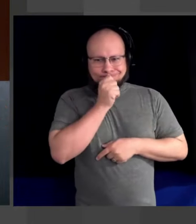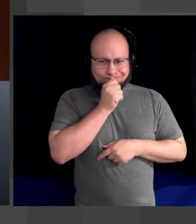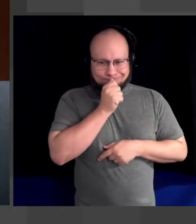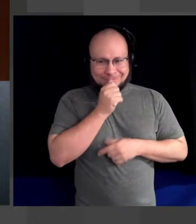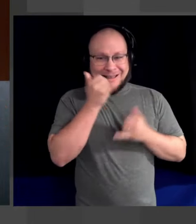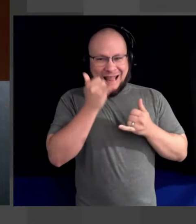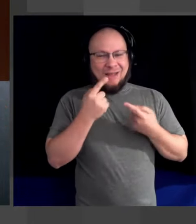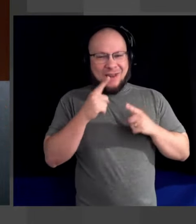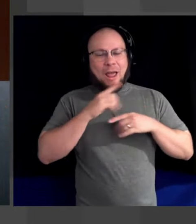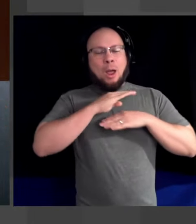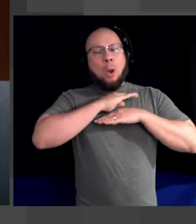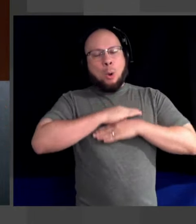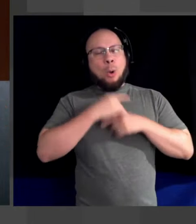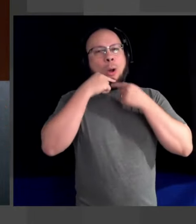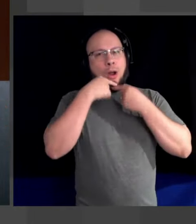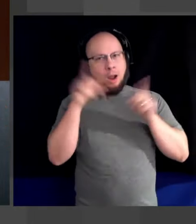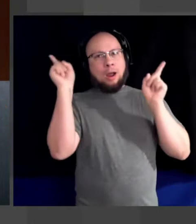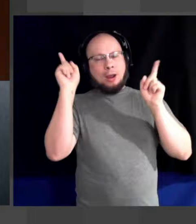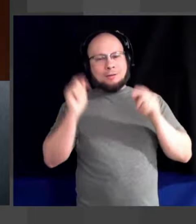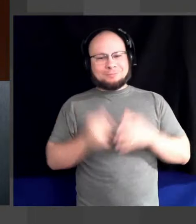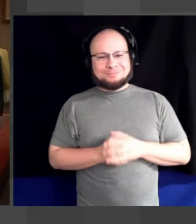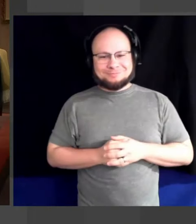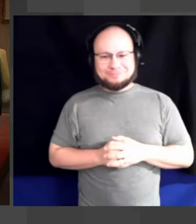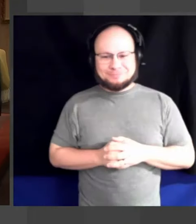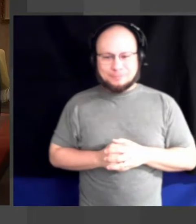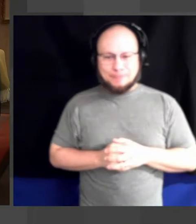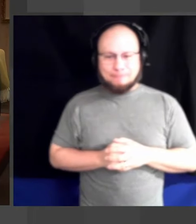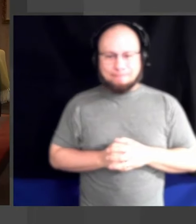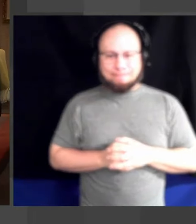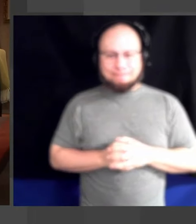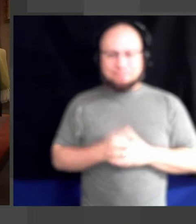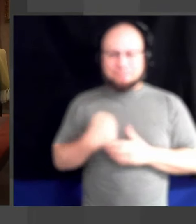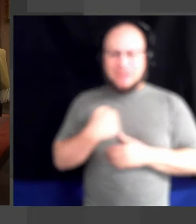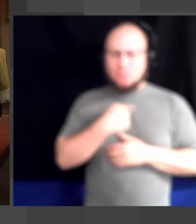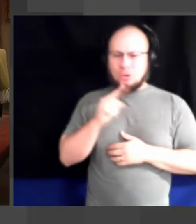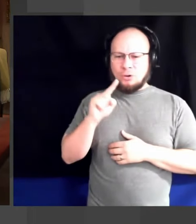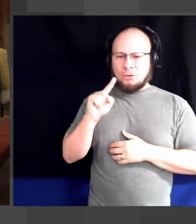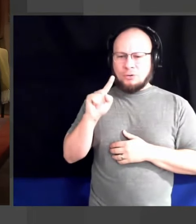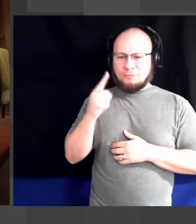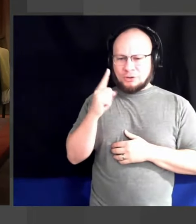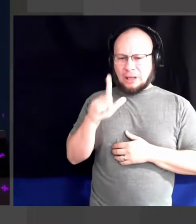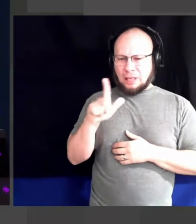WAIT TO TELL EVERYONE AND NOW WE JUST ANNOUNCED IT.